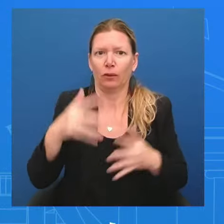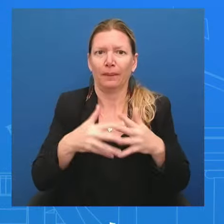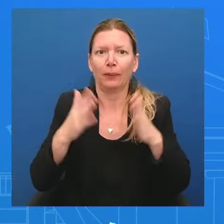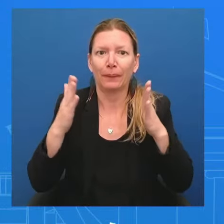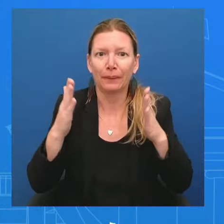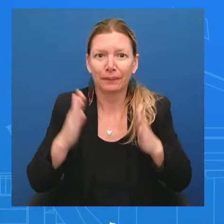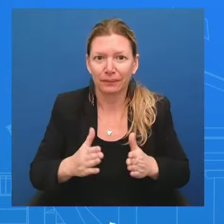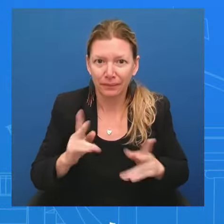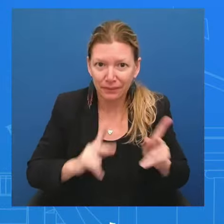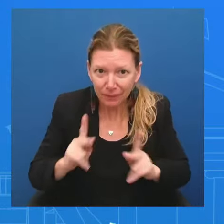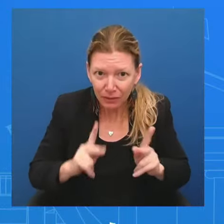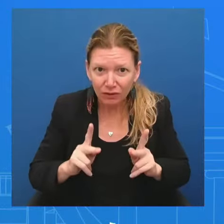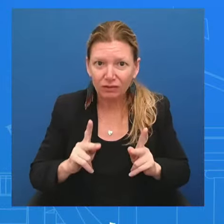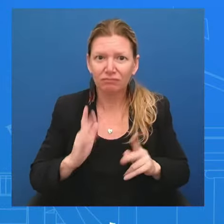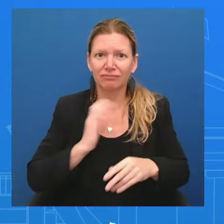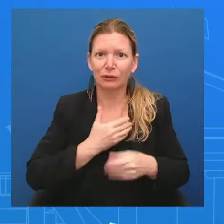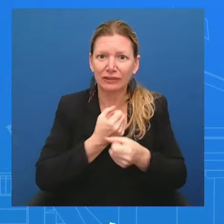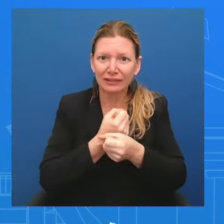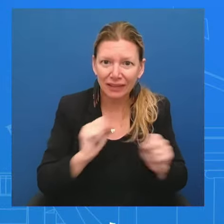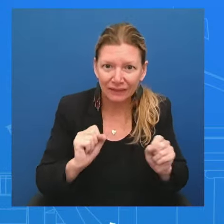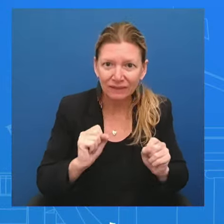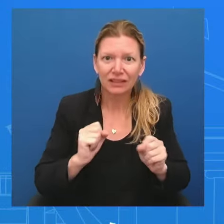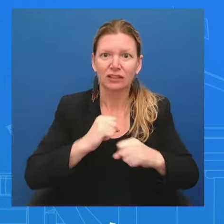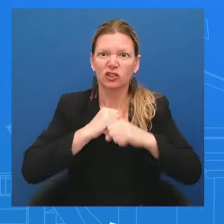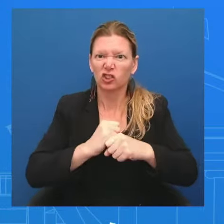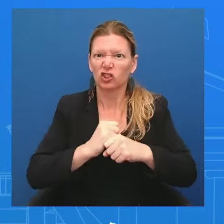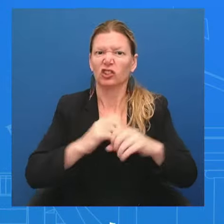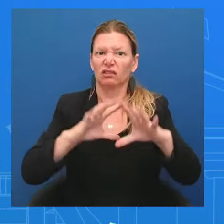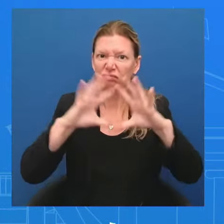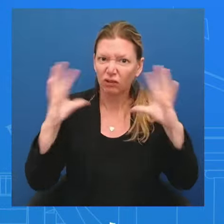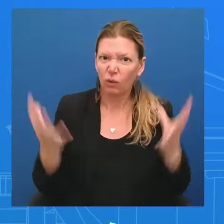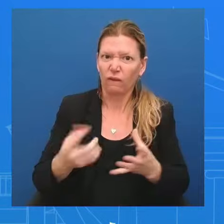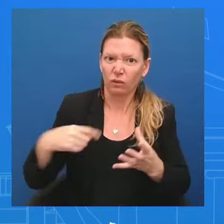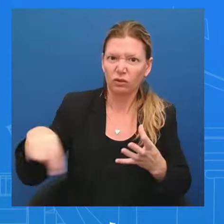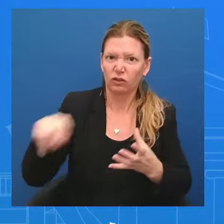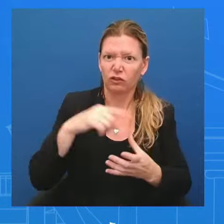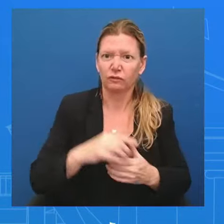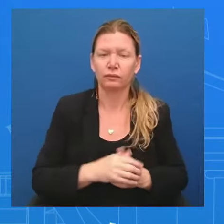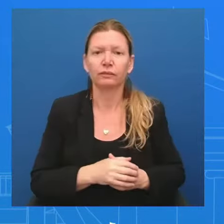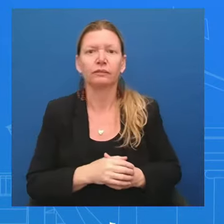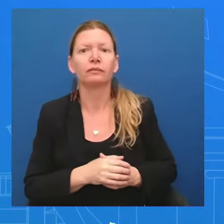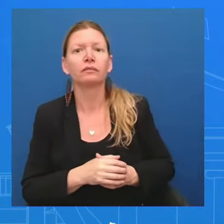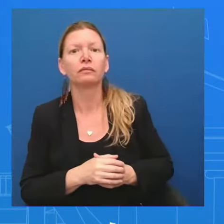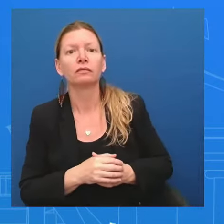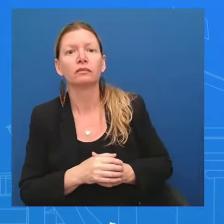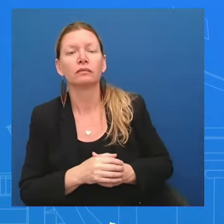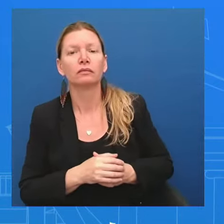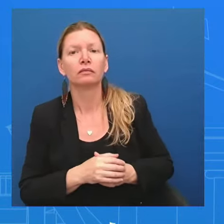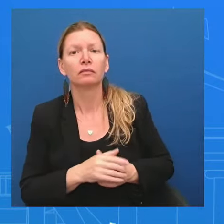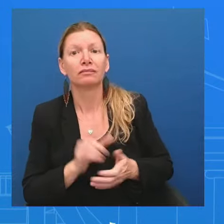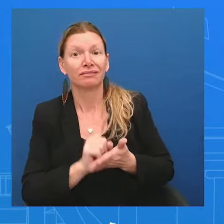The Press: Thank you so much. So last week from this podium, Jake Sullivan was asked about the Rafah operation and he said and I quote him,